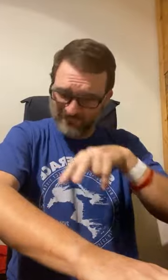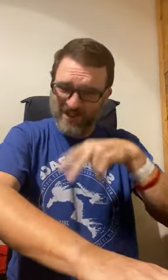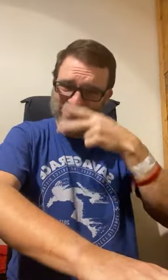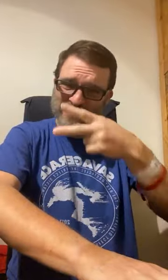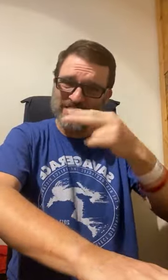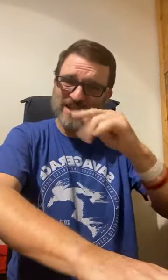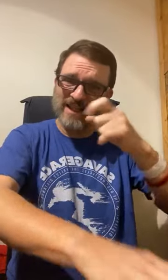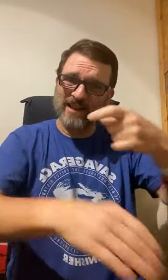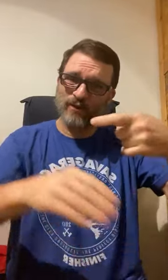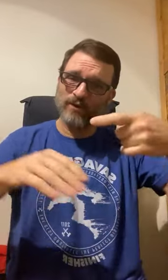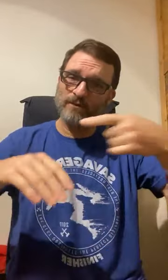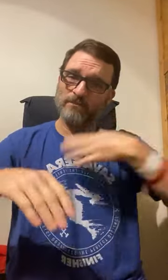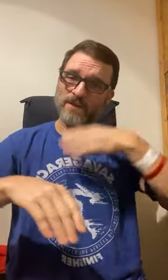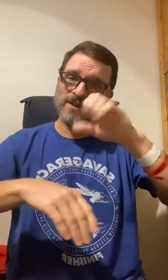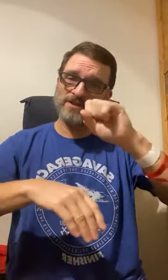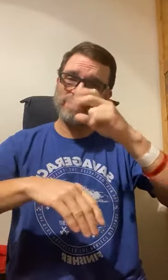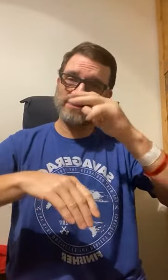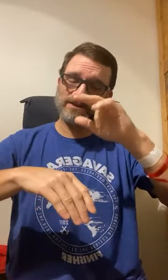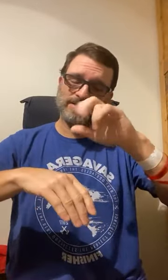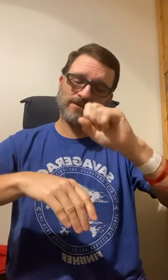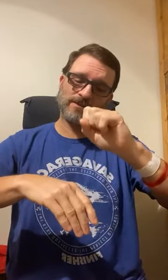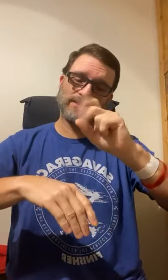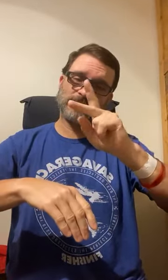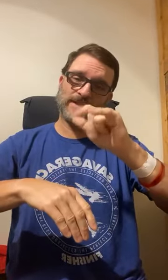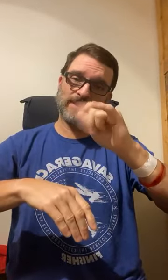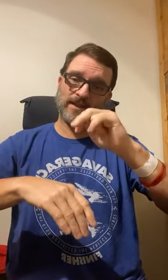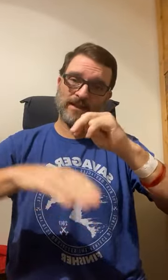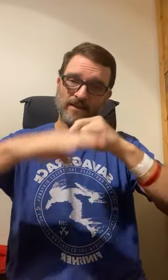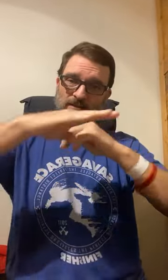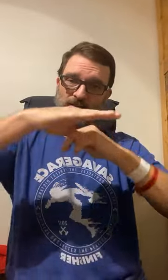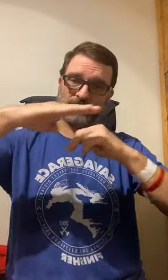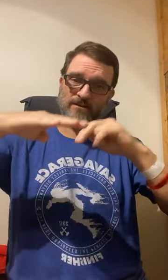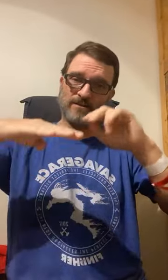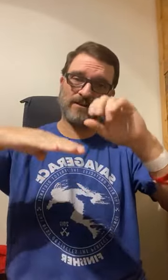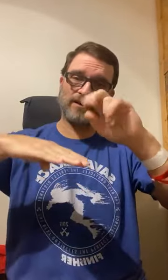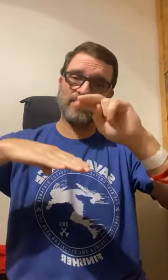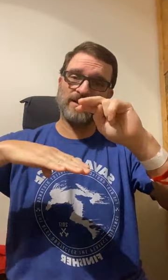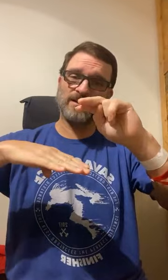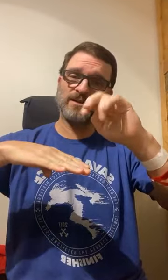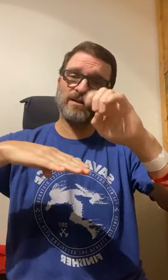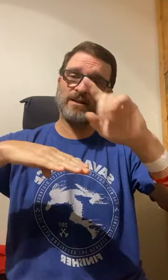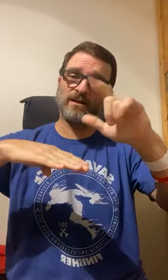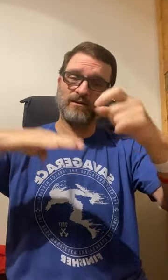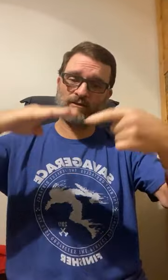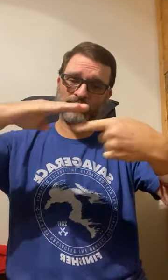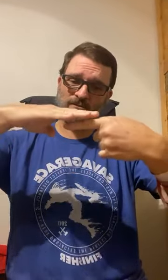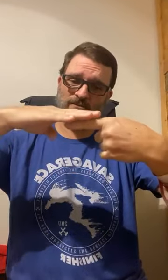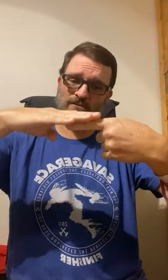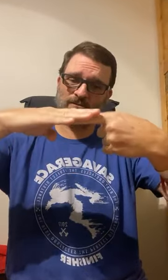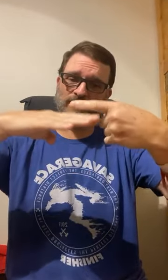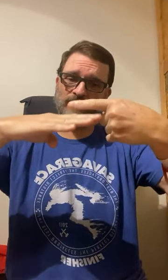I could see the needle through my skin. The needle went on top of my skin.